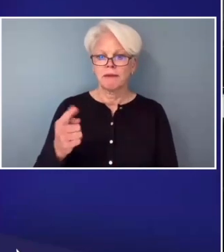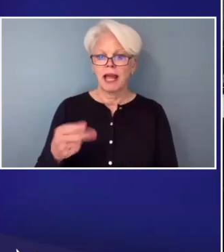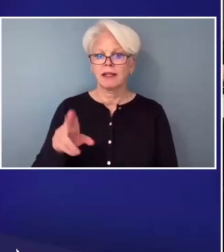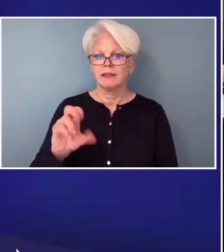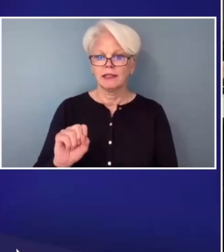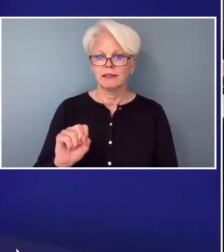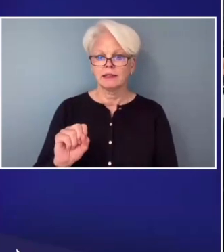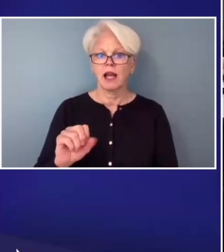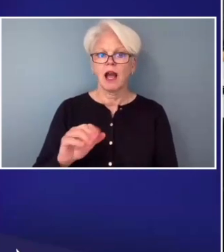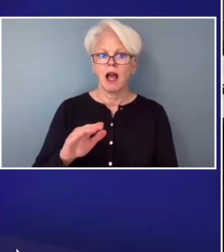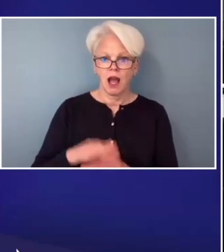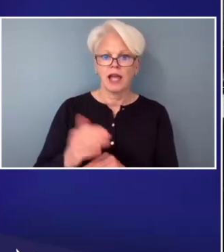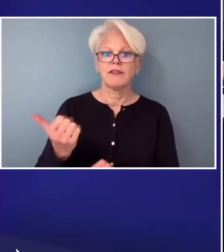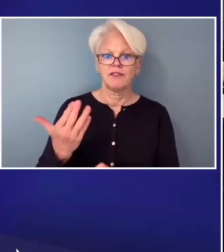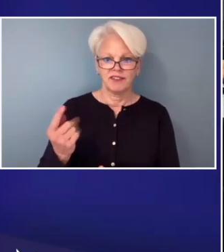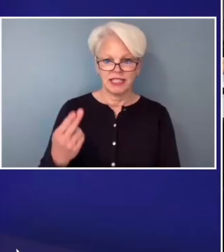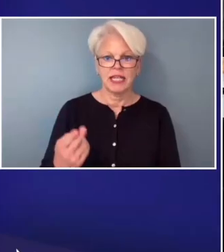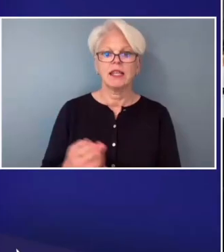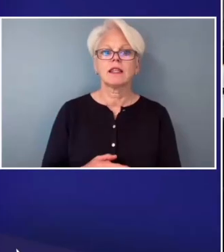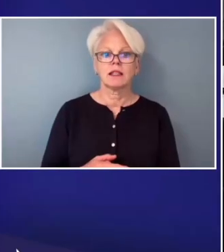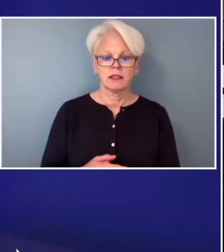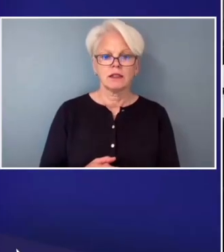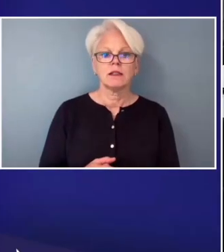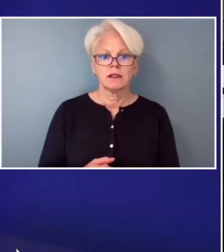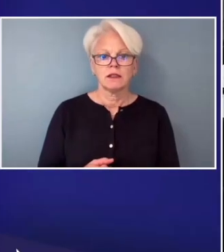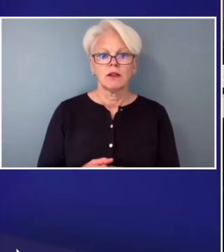um, for 600.11.